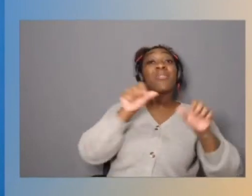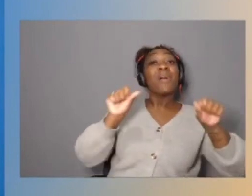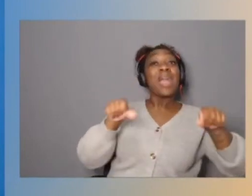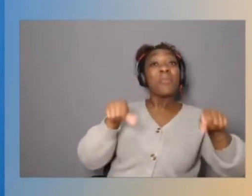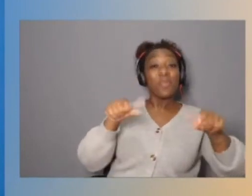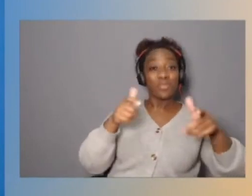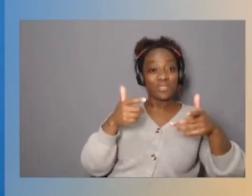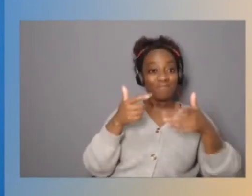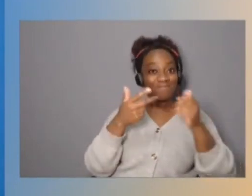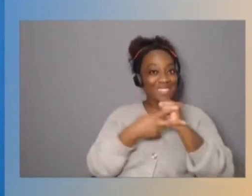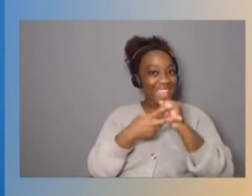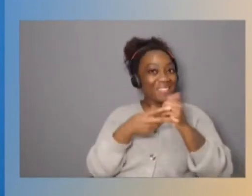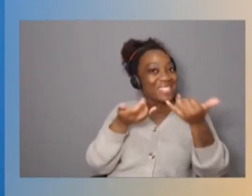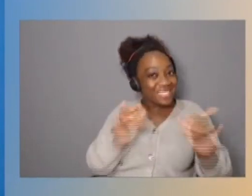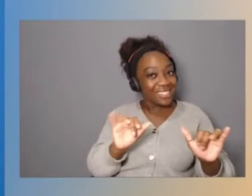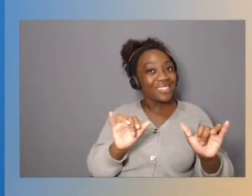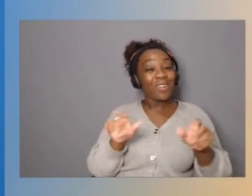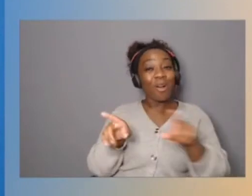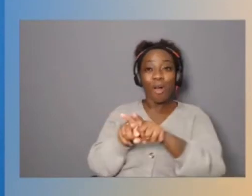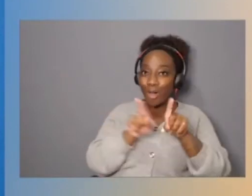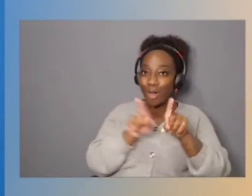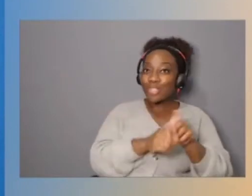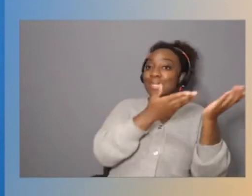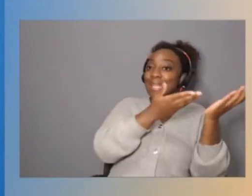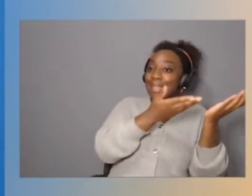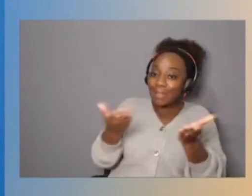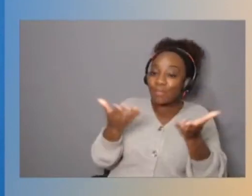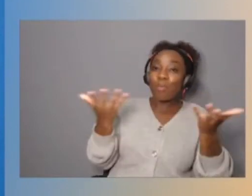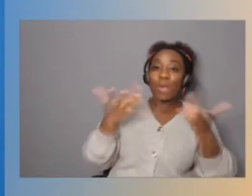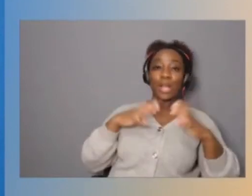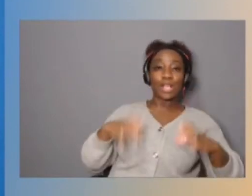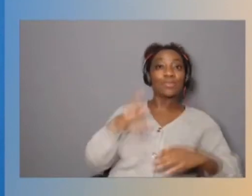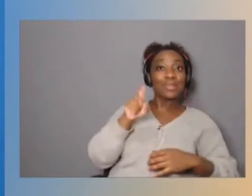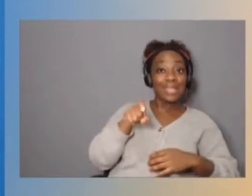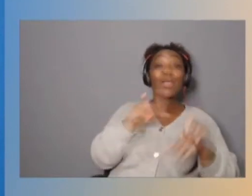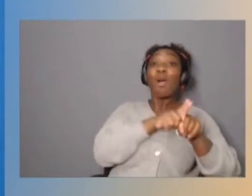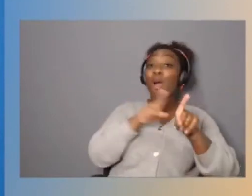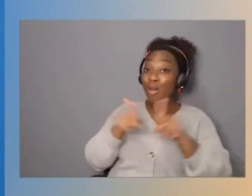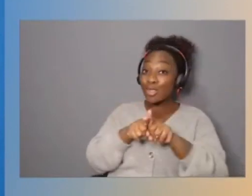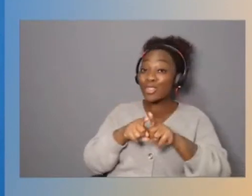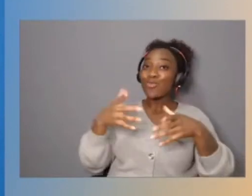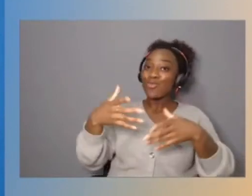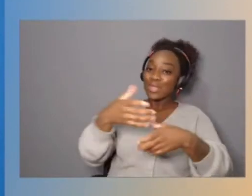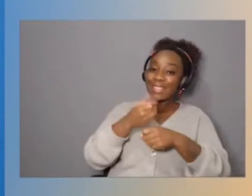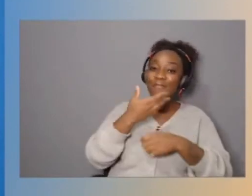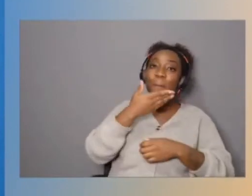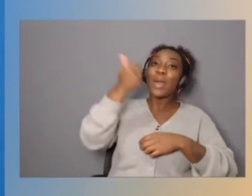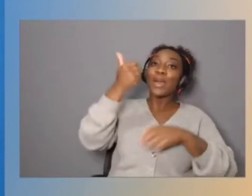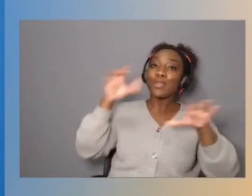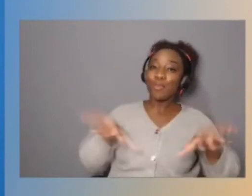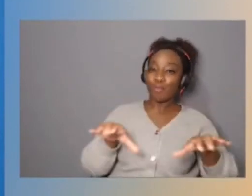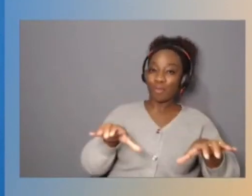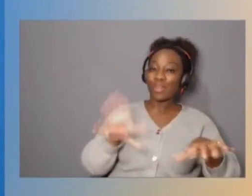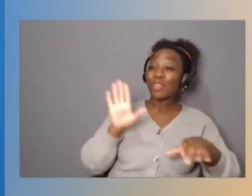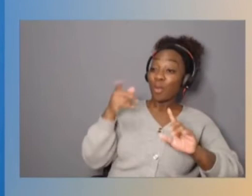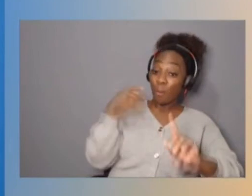and deliver for their customers and get more performance. So to your point, it's how to do that selection. That's right.